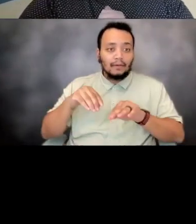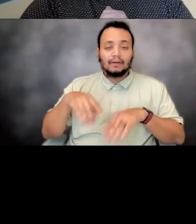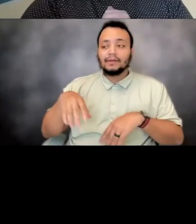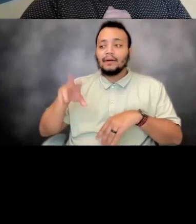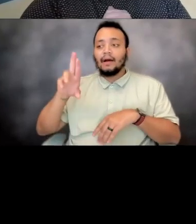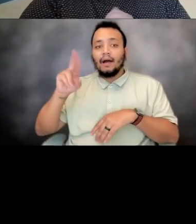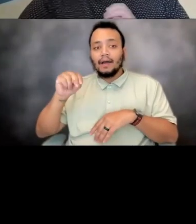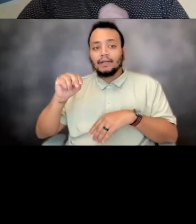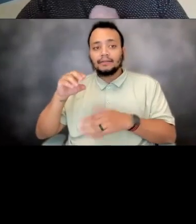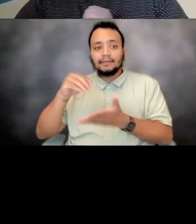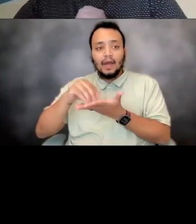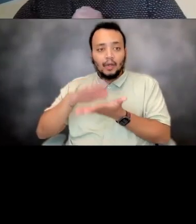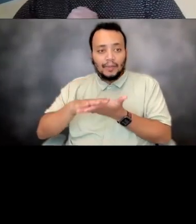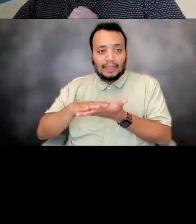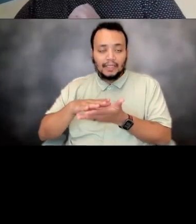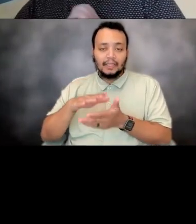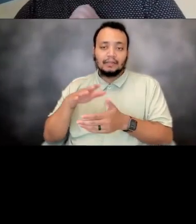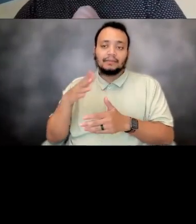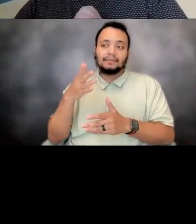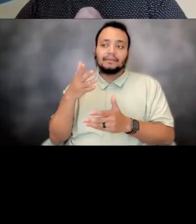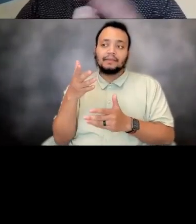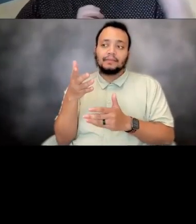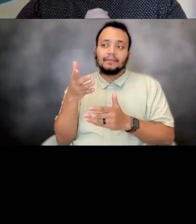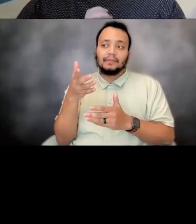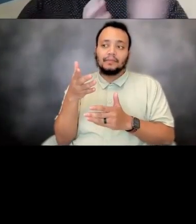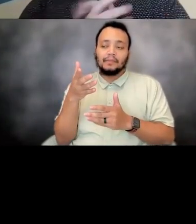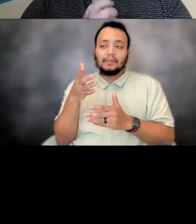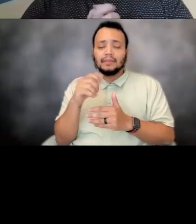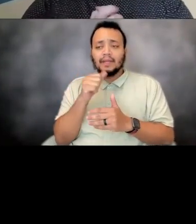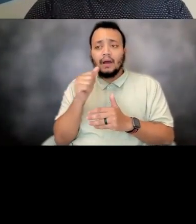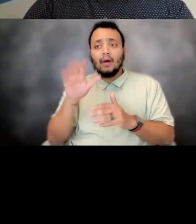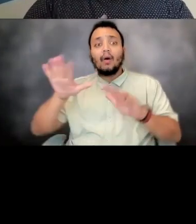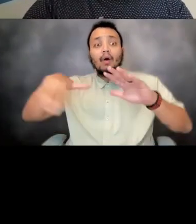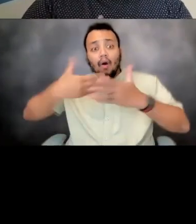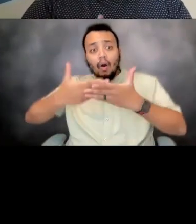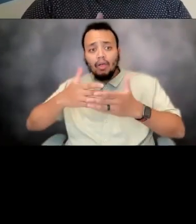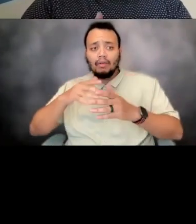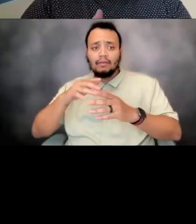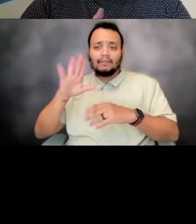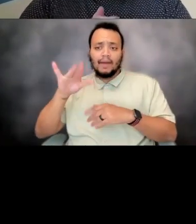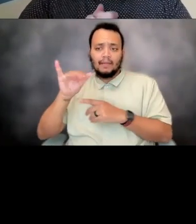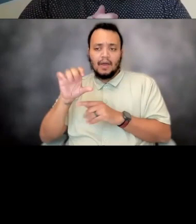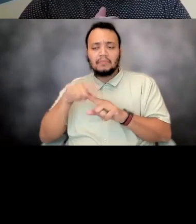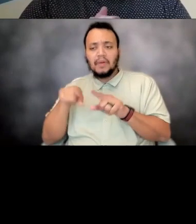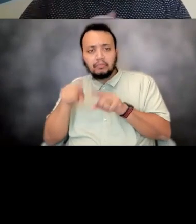but ended up largely being that community. We also had a Native and Indigenous section, session.